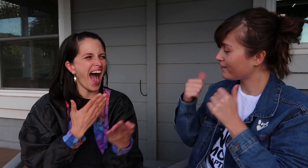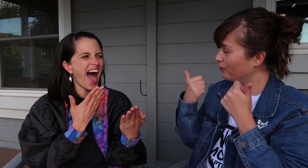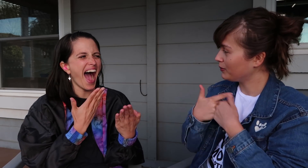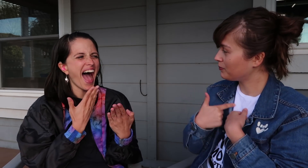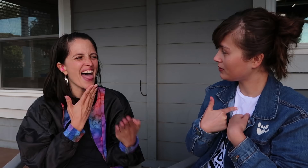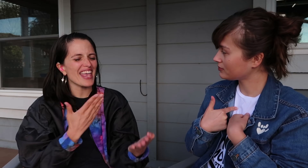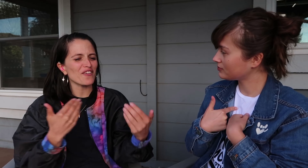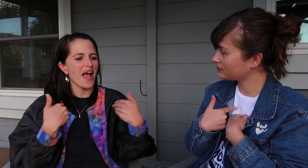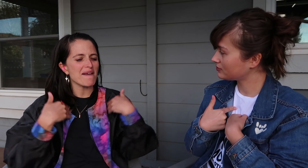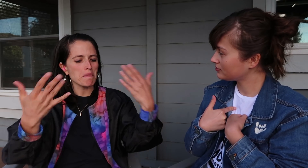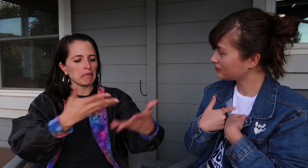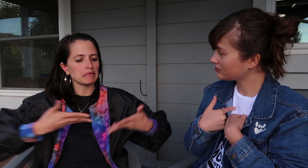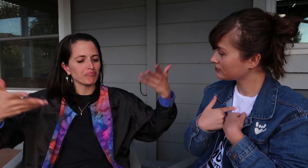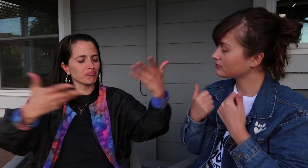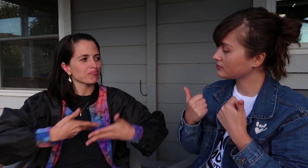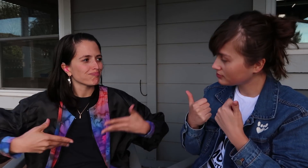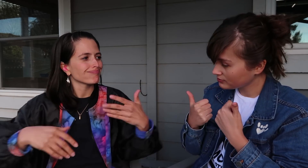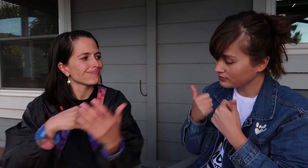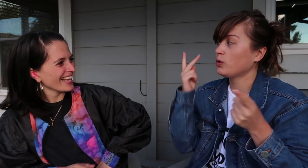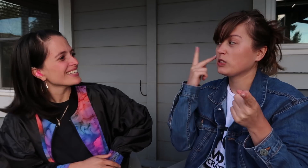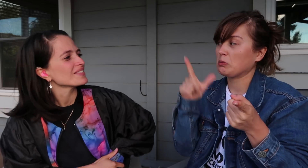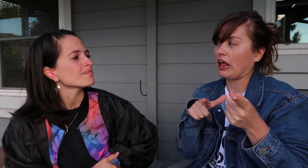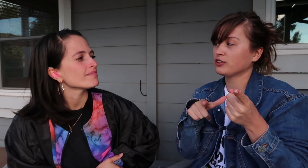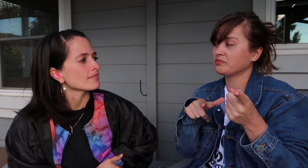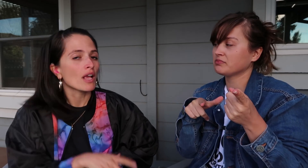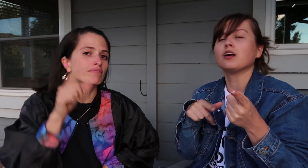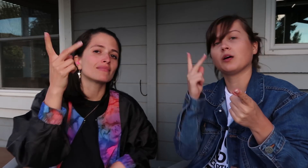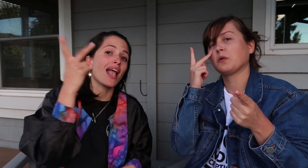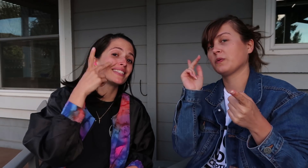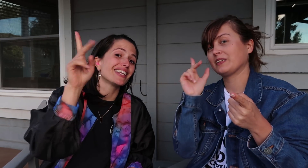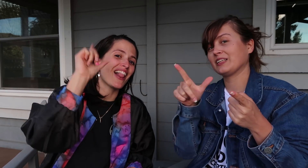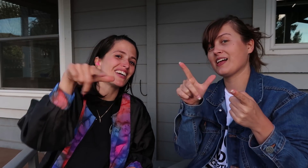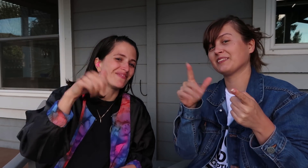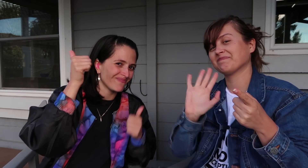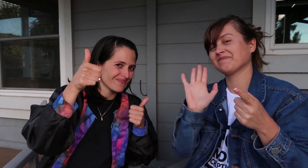Thank you for having me here! We'll see them later? We'll see you later. Bye!